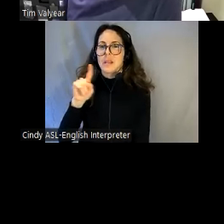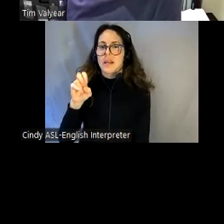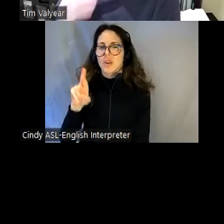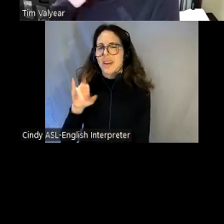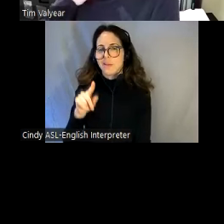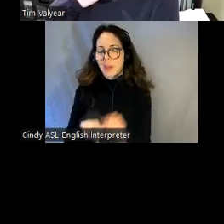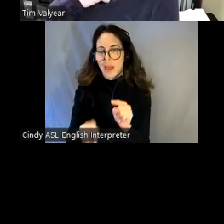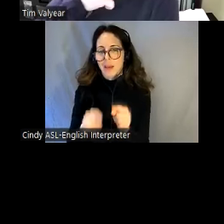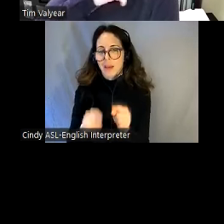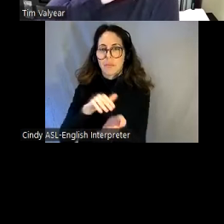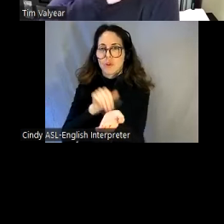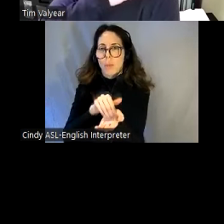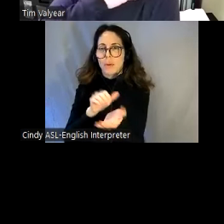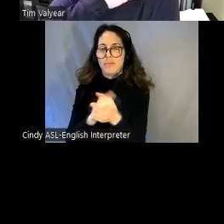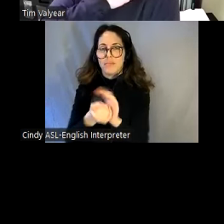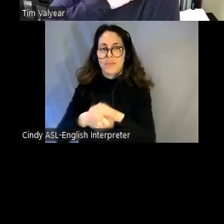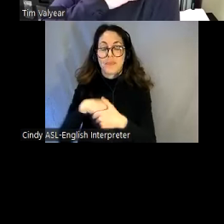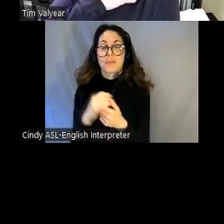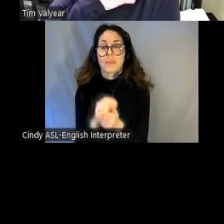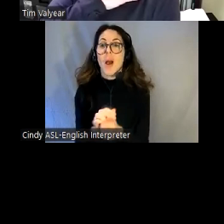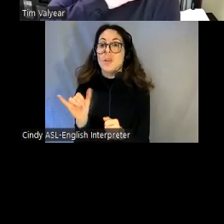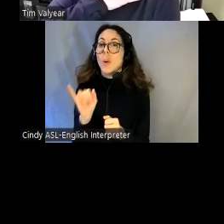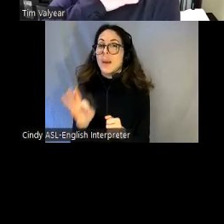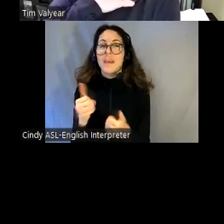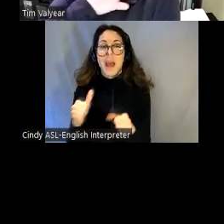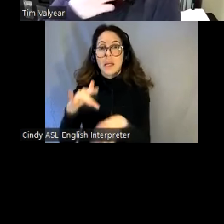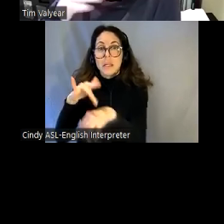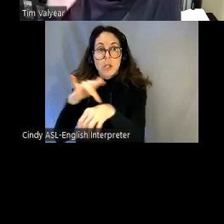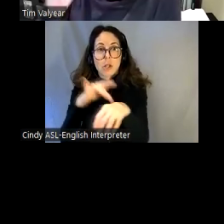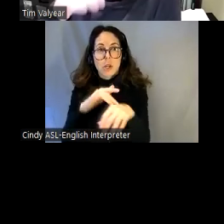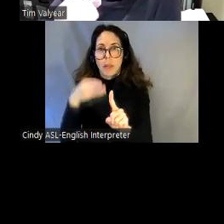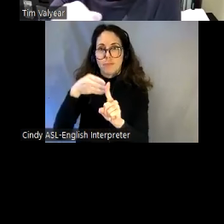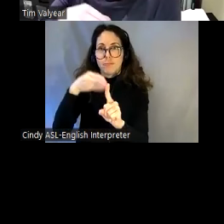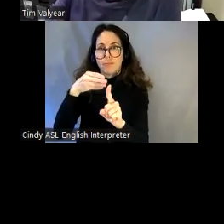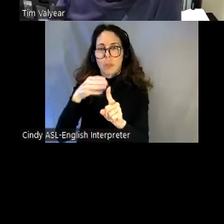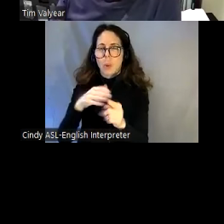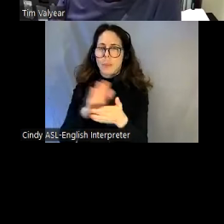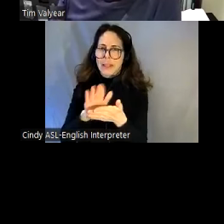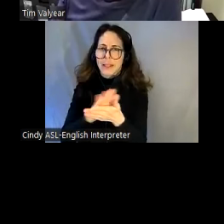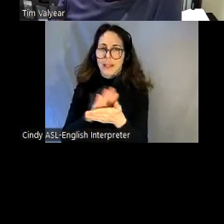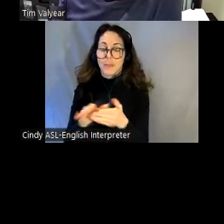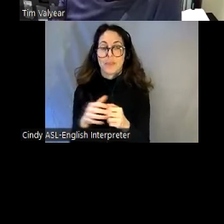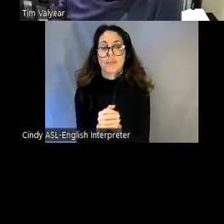the videos. And again, alcohol-based hand sanitizer is important when we don't have access to soap and water.